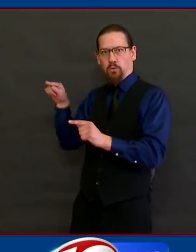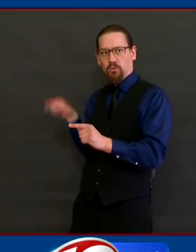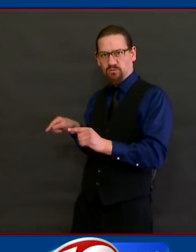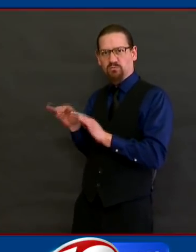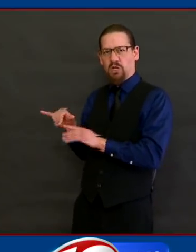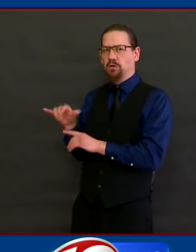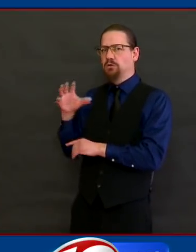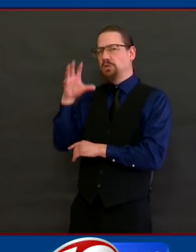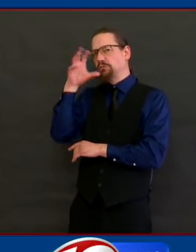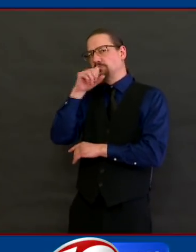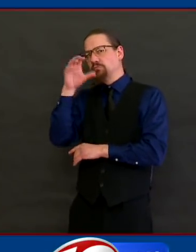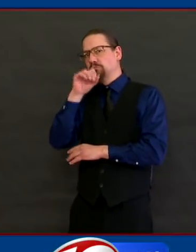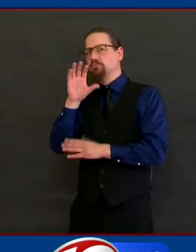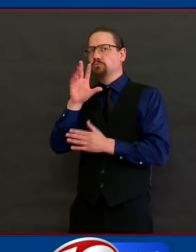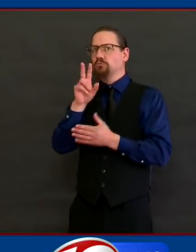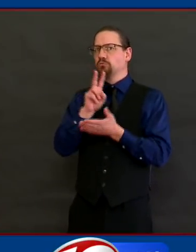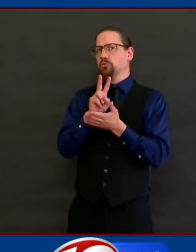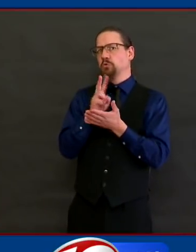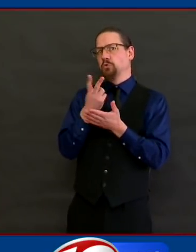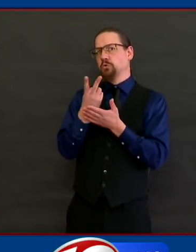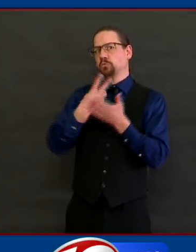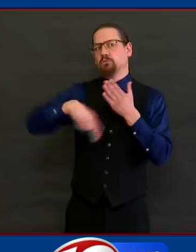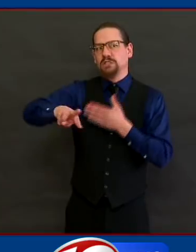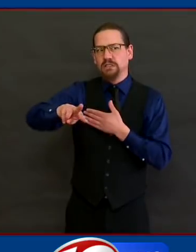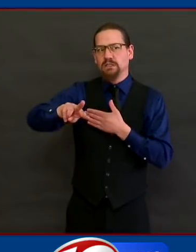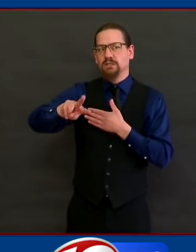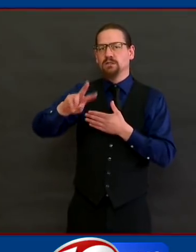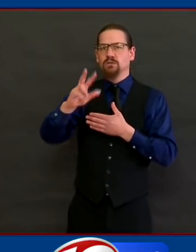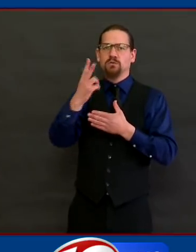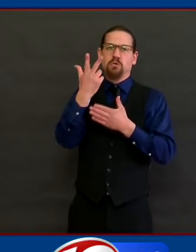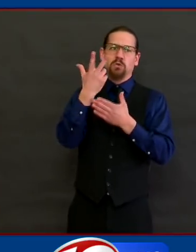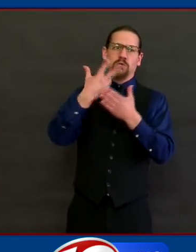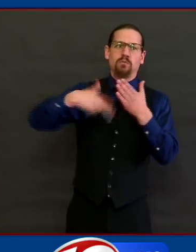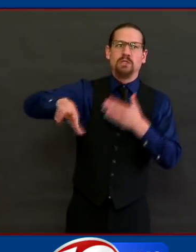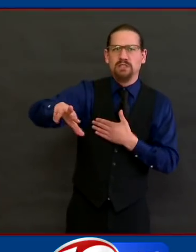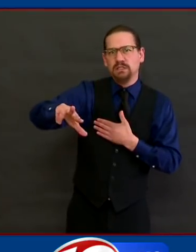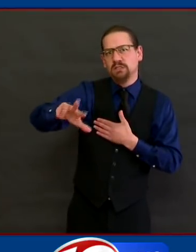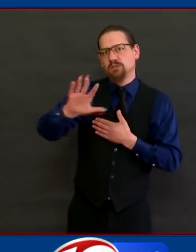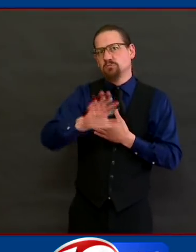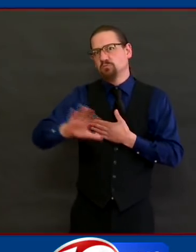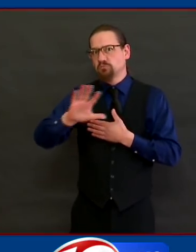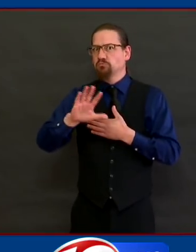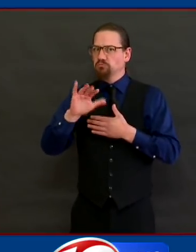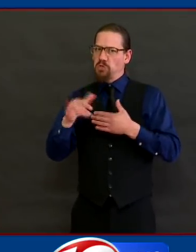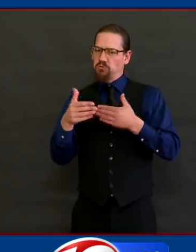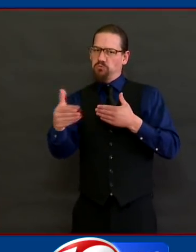THE BLUE LINE, YOU COULD THINK OF IT AS OUR BEST YES OF WHAT WE THINK THE NEXT TWO WEEKS WILL